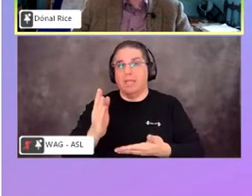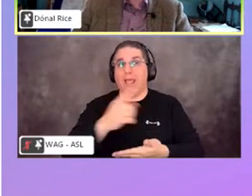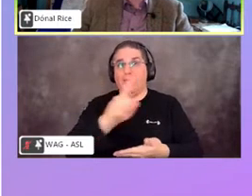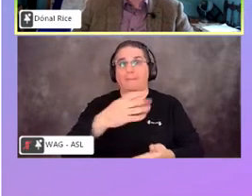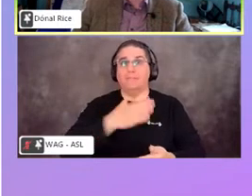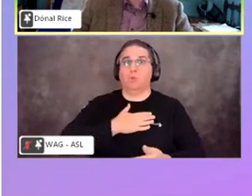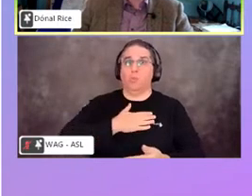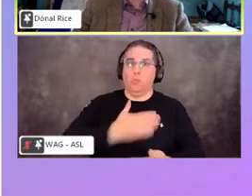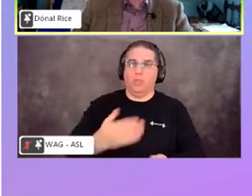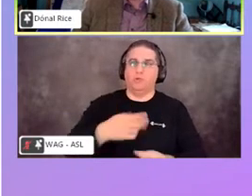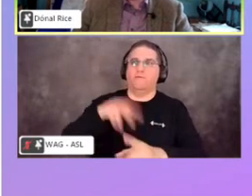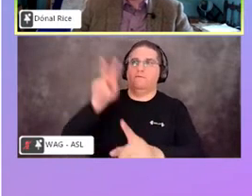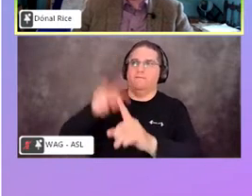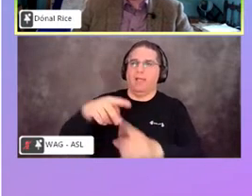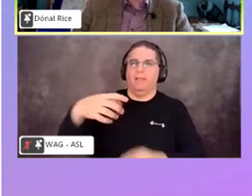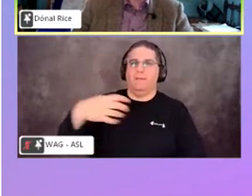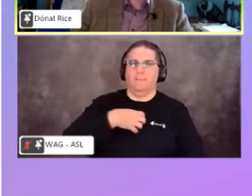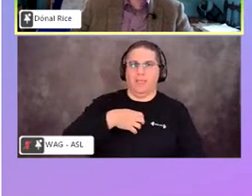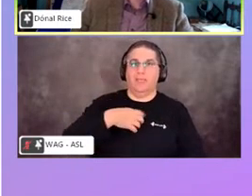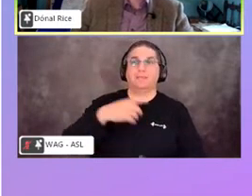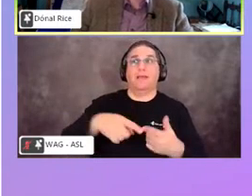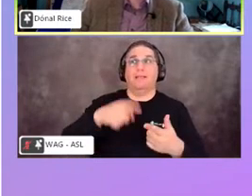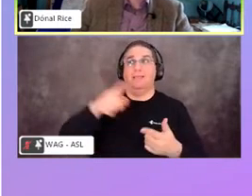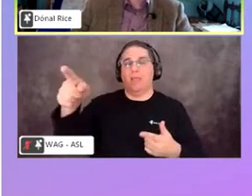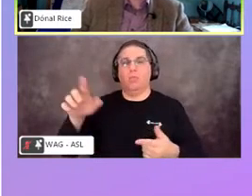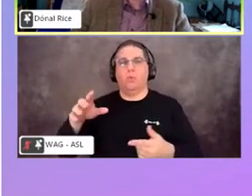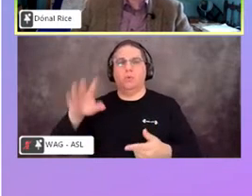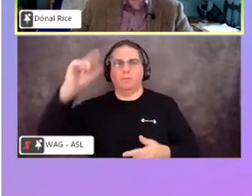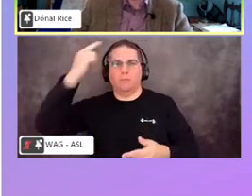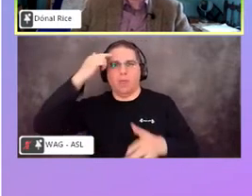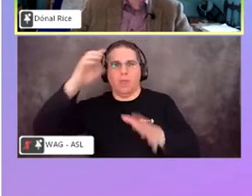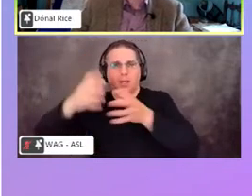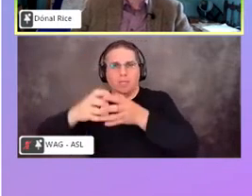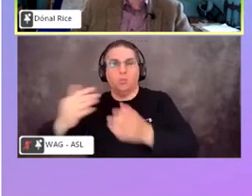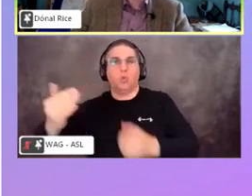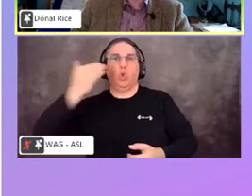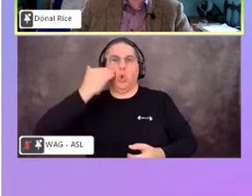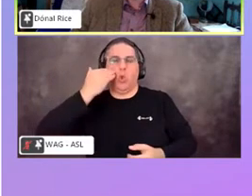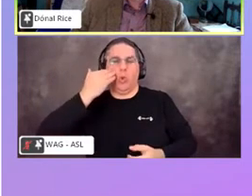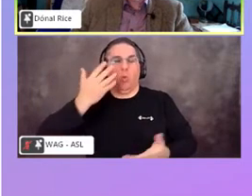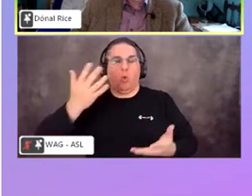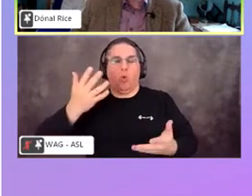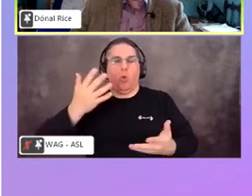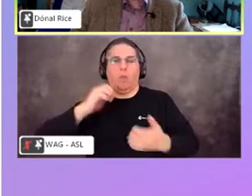aware of their rights under the directive and that they